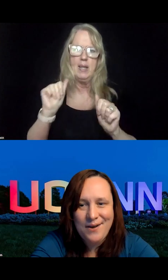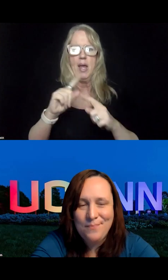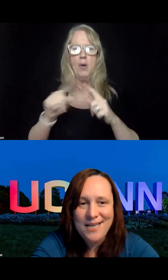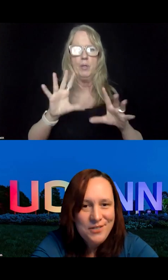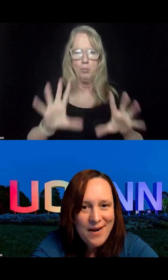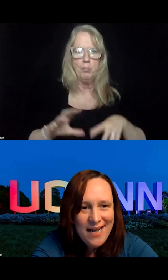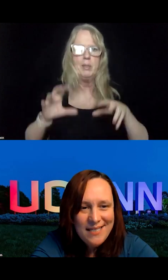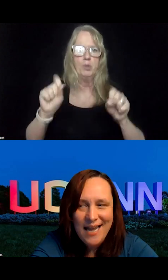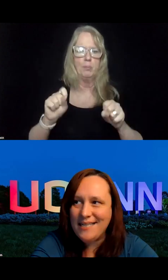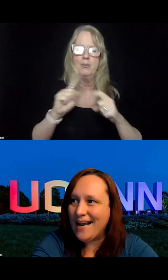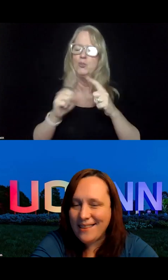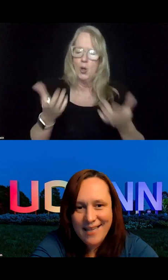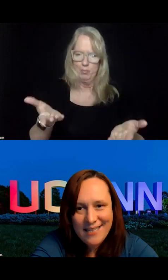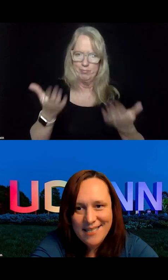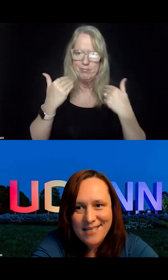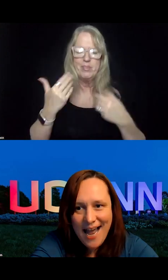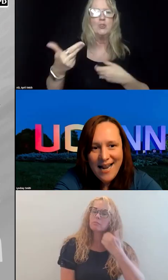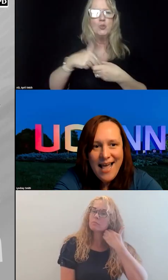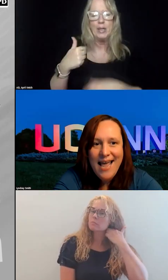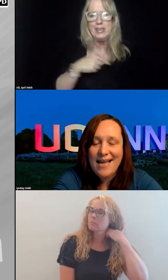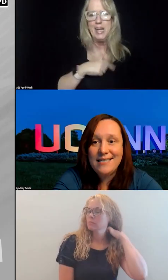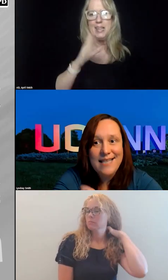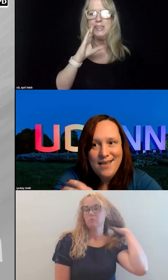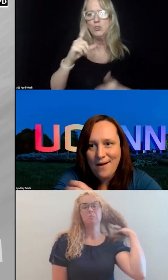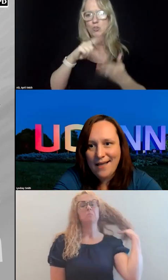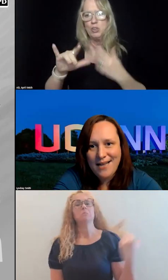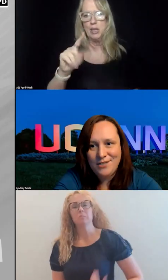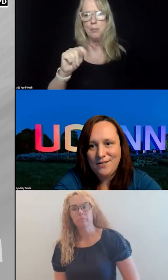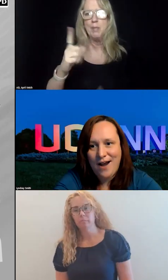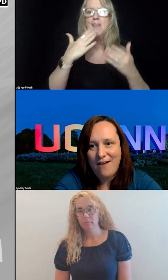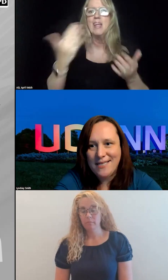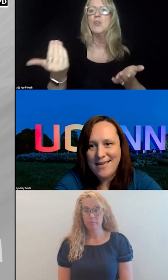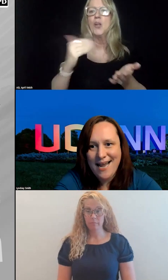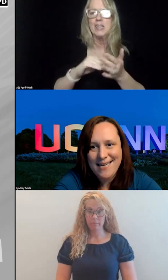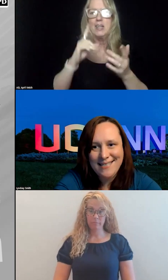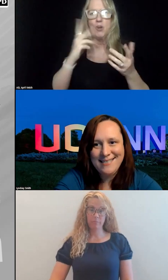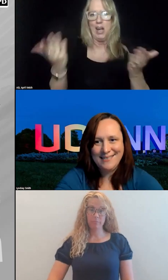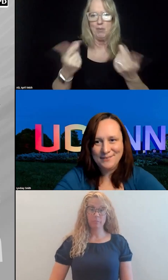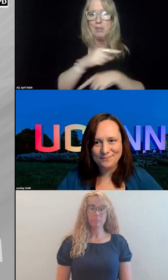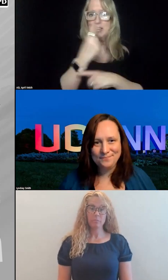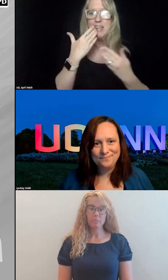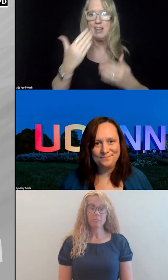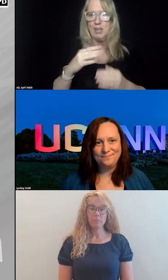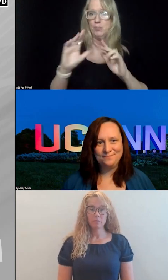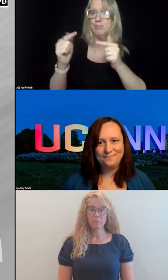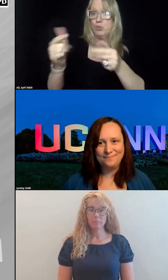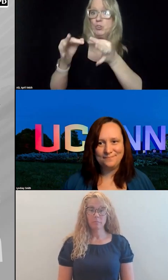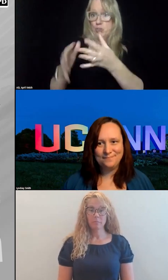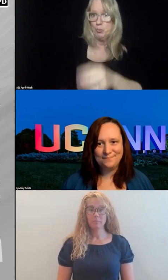SO PLEASE CHECK OUT THE LINKS IN THE CHAT AND THANK YOU HAVE MUCH FOR HAVING ME TODAY. >> LINDSAY, THANK YOU. I